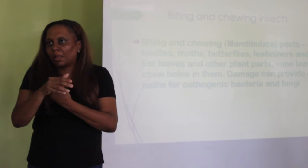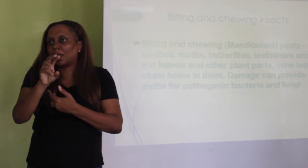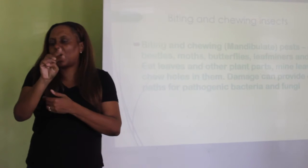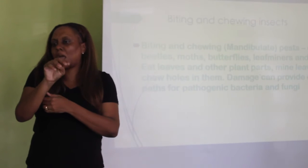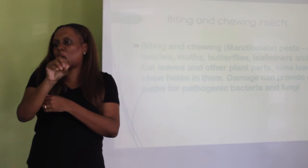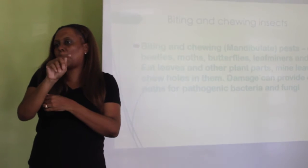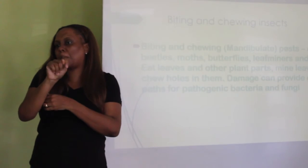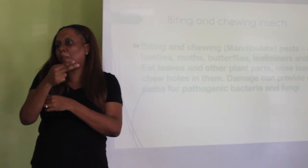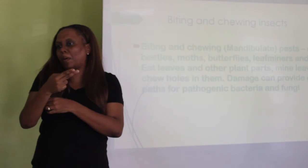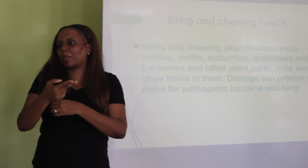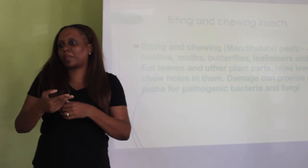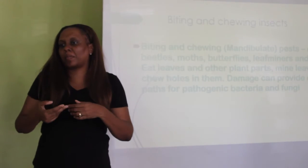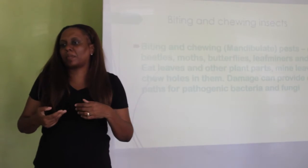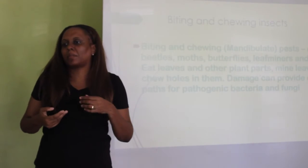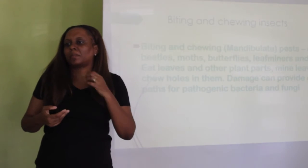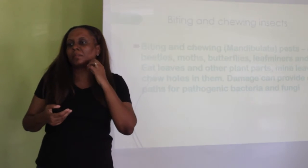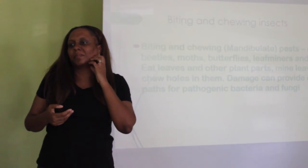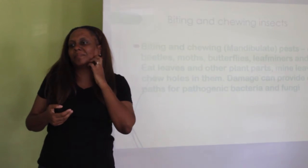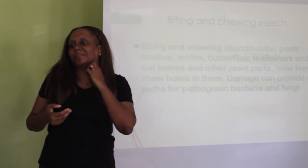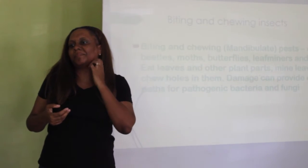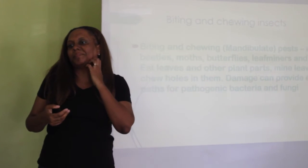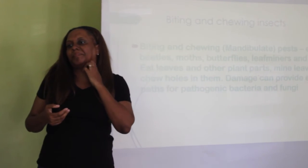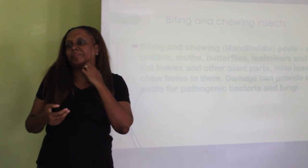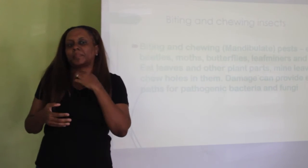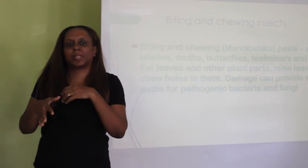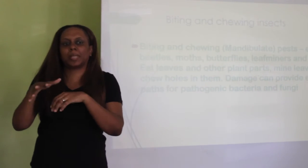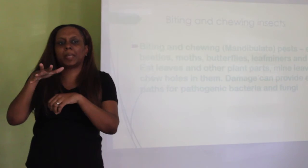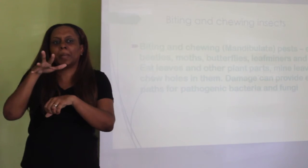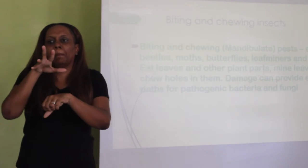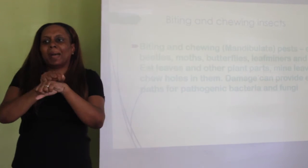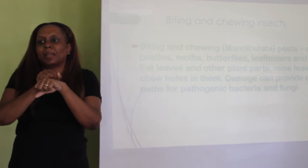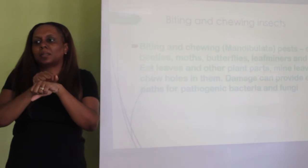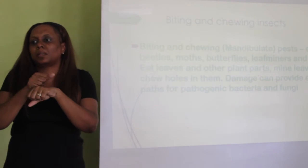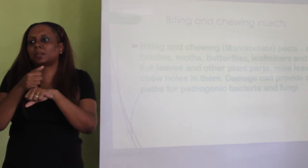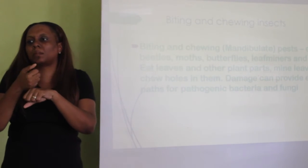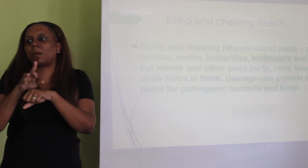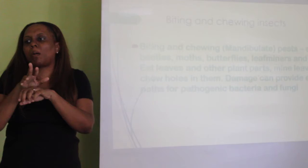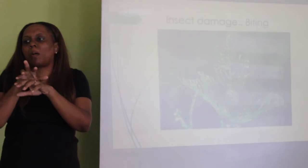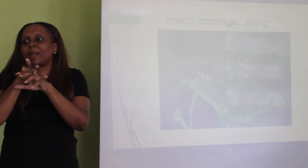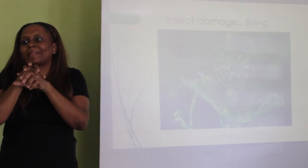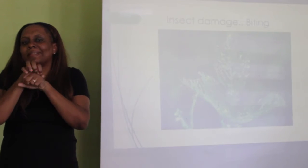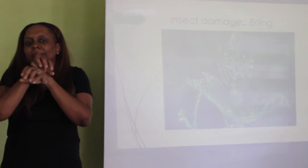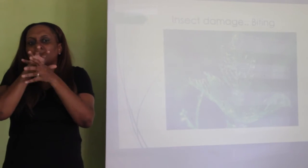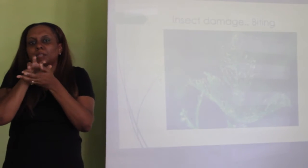these either bite or pulling the leaf or by a part of the leaf let me show you some examples